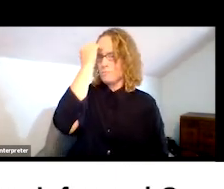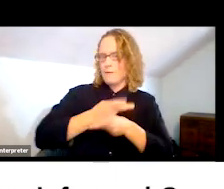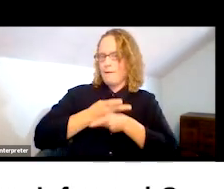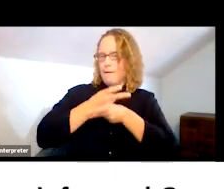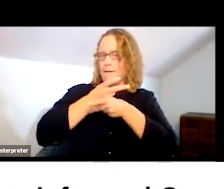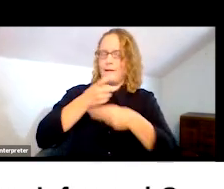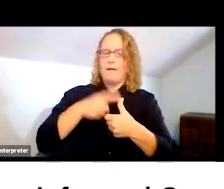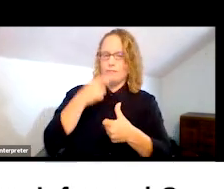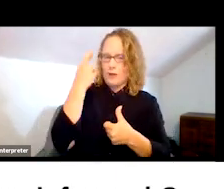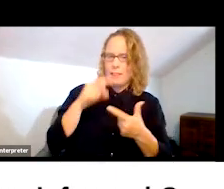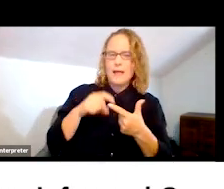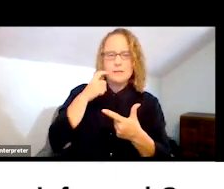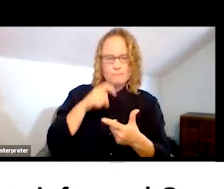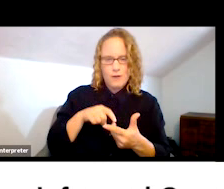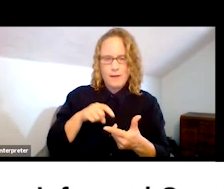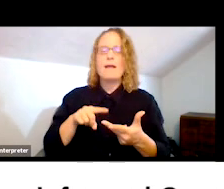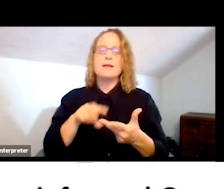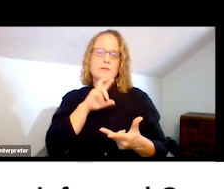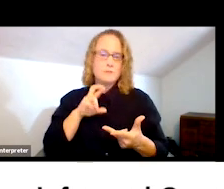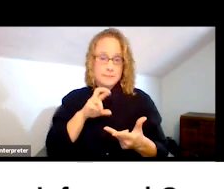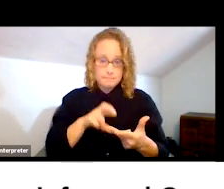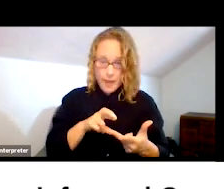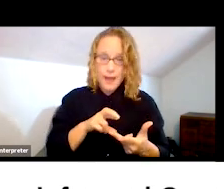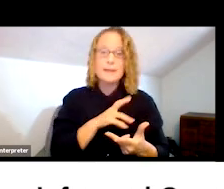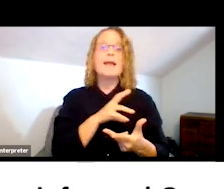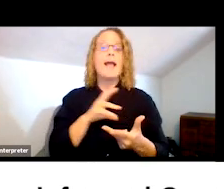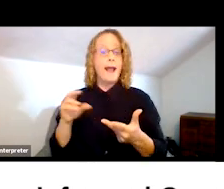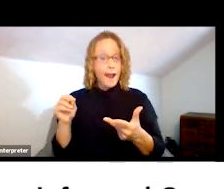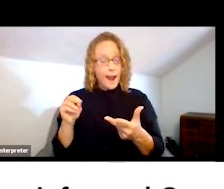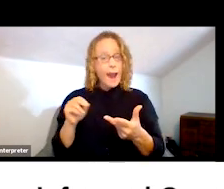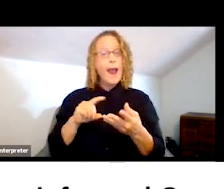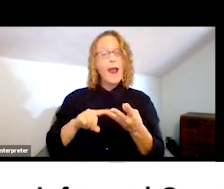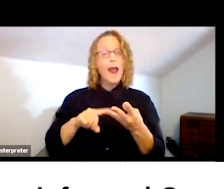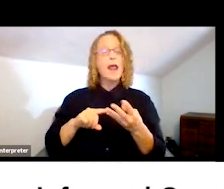being resilient, and being able to recover, and collaborating with others.